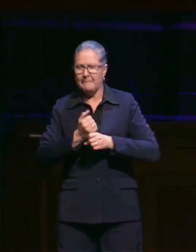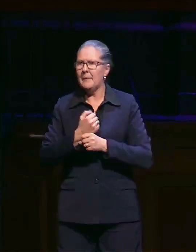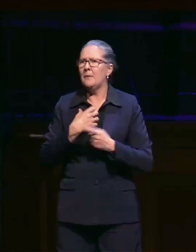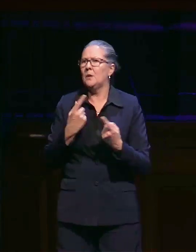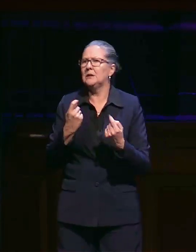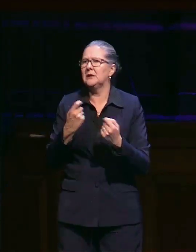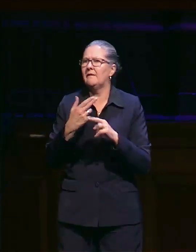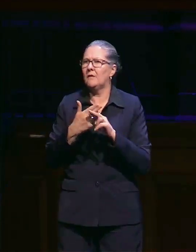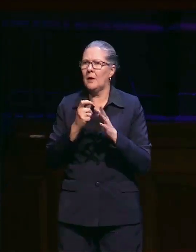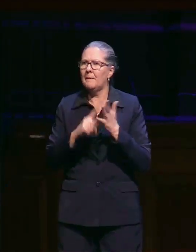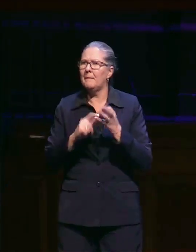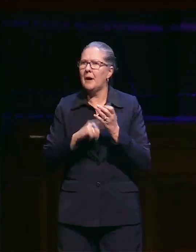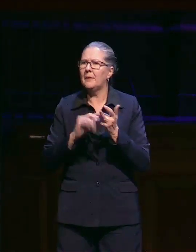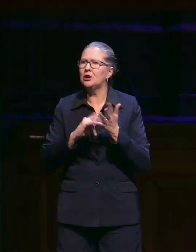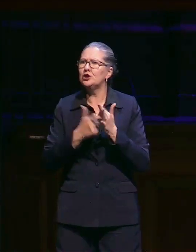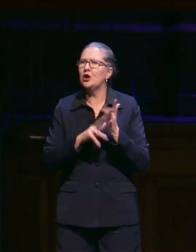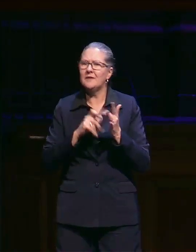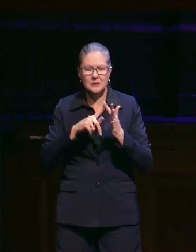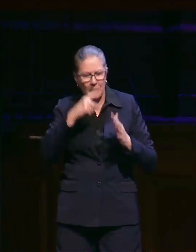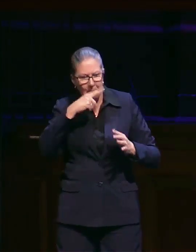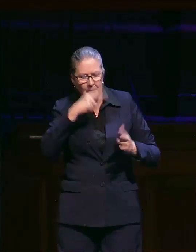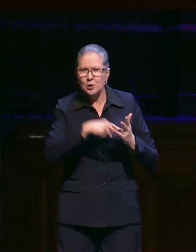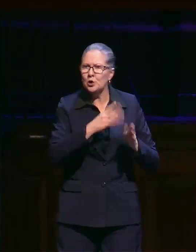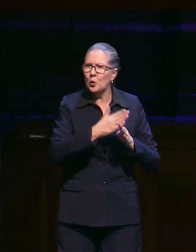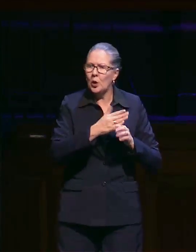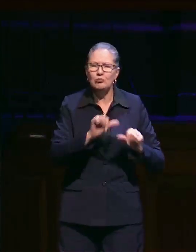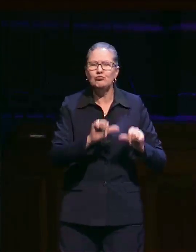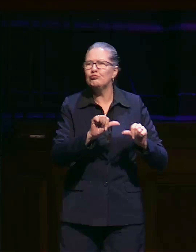public servants to move seamlessly through the public service as a whole